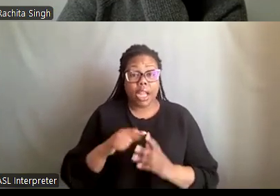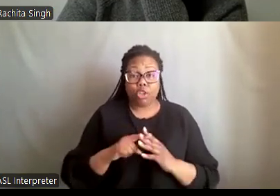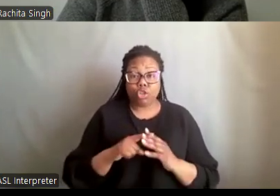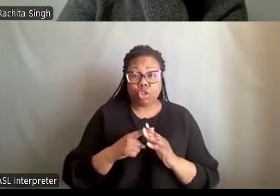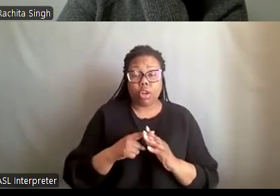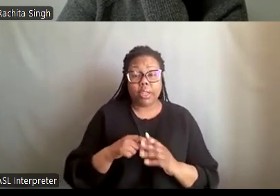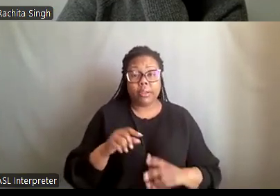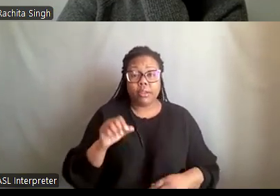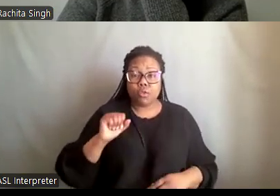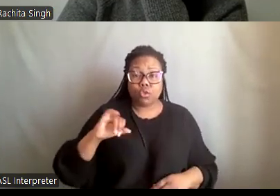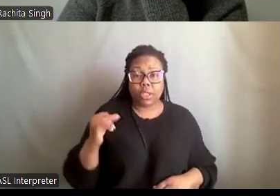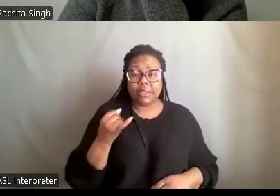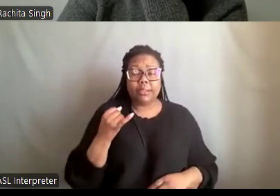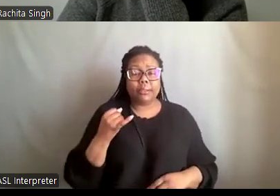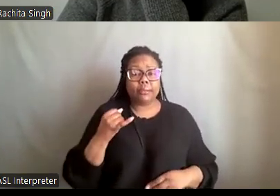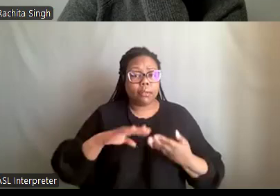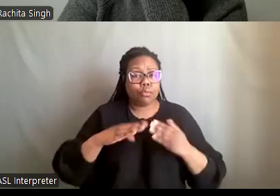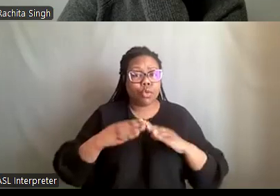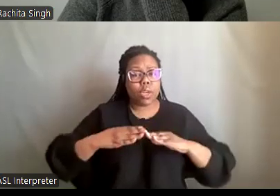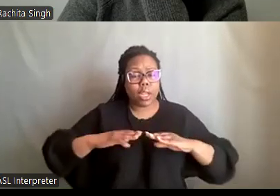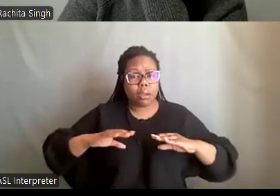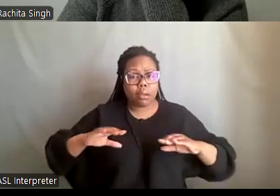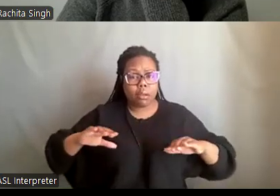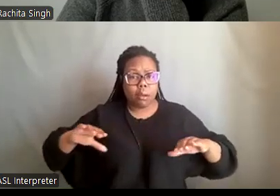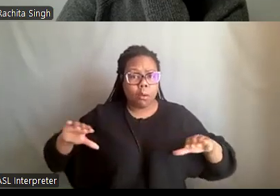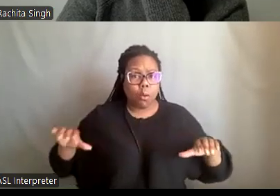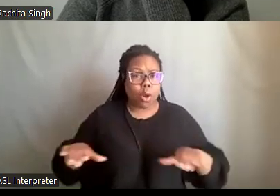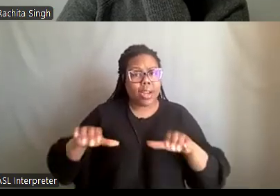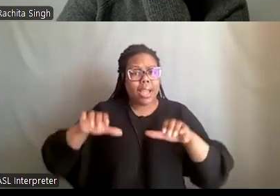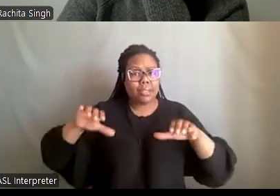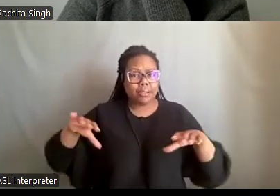I started doing social justice and community organizing at